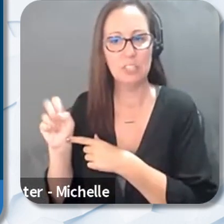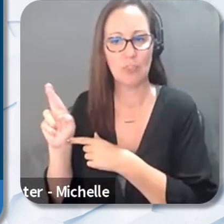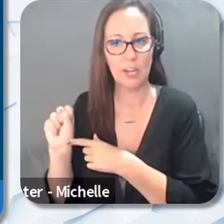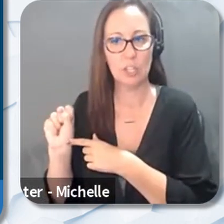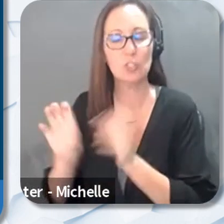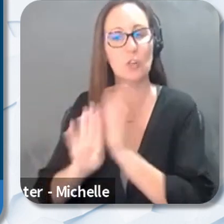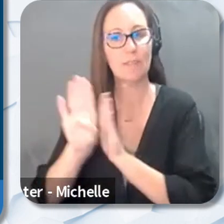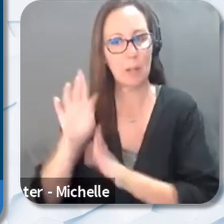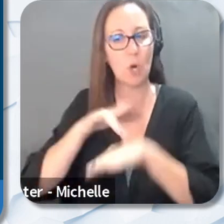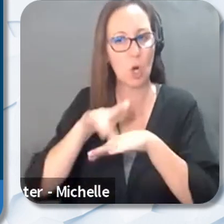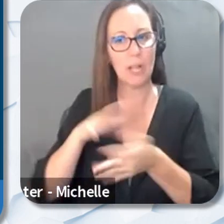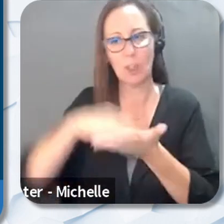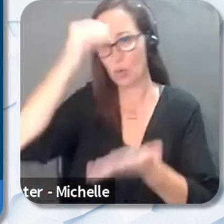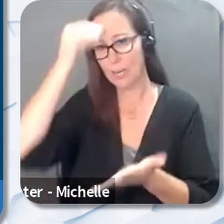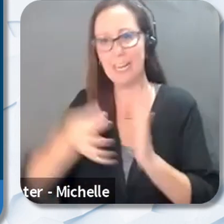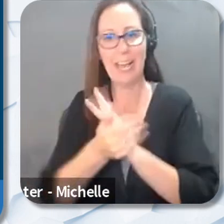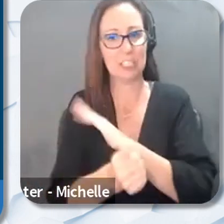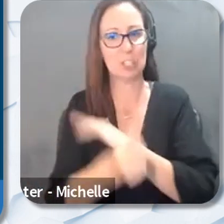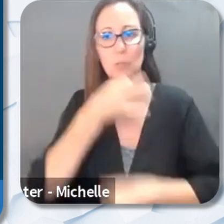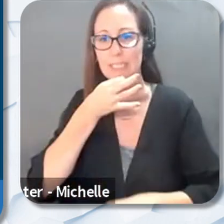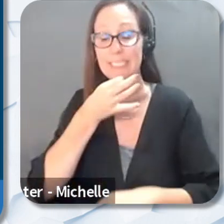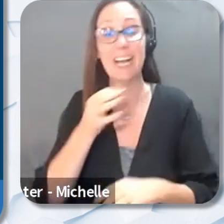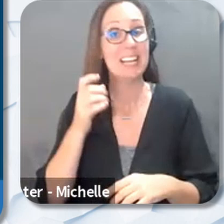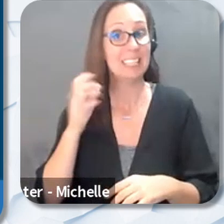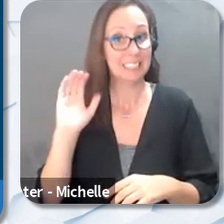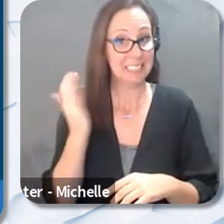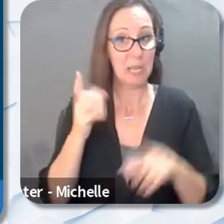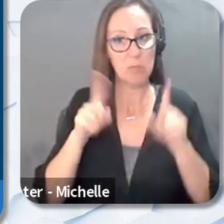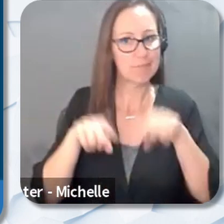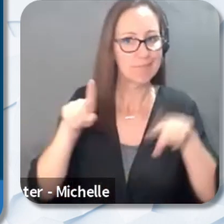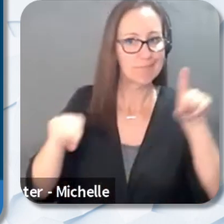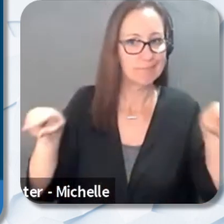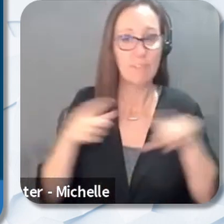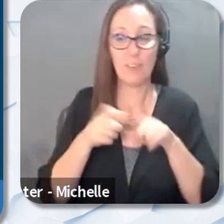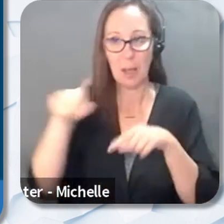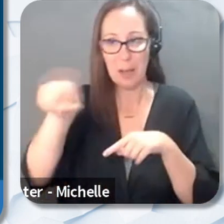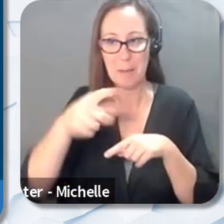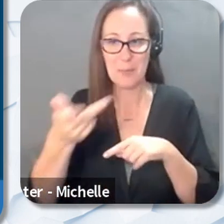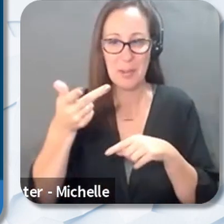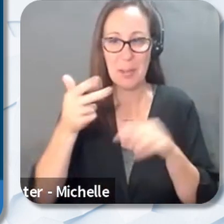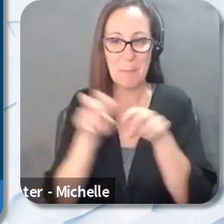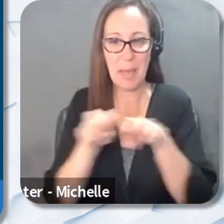learning expertise sounds like we have some variation from our panel so who'd like to jump